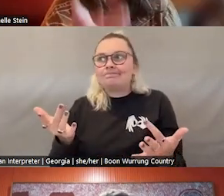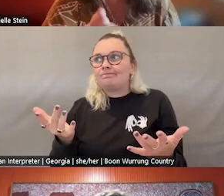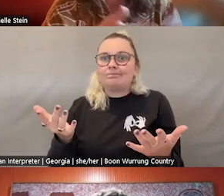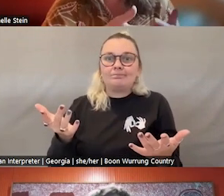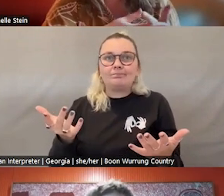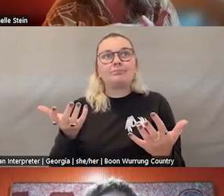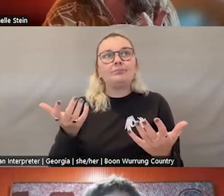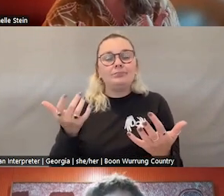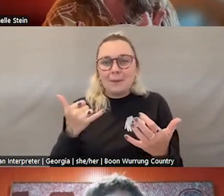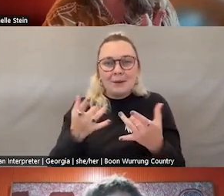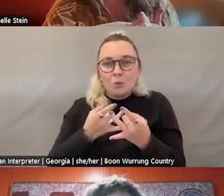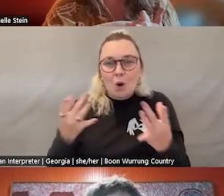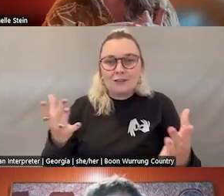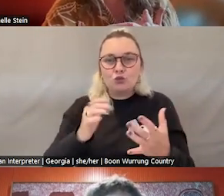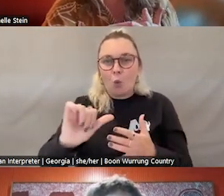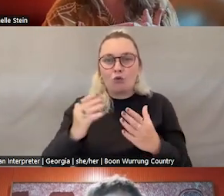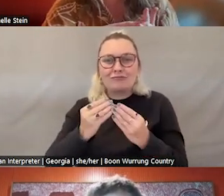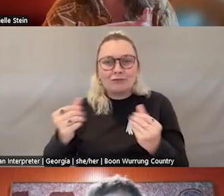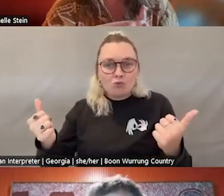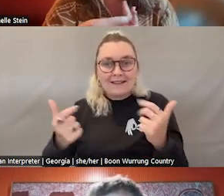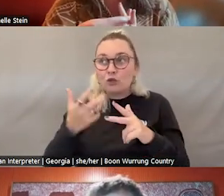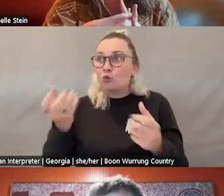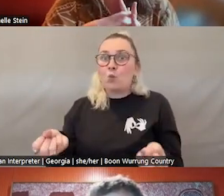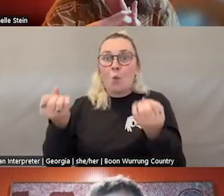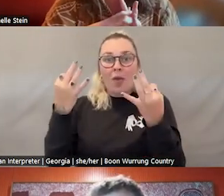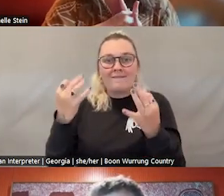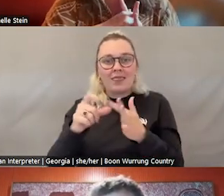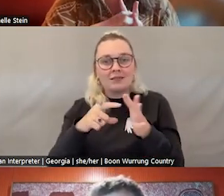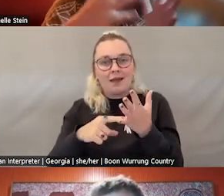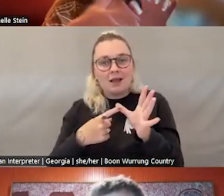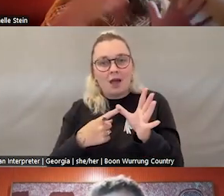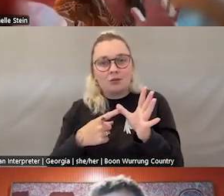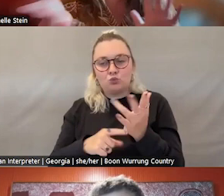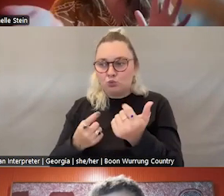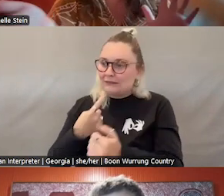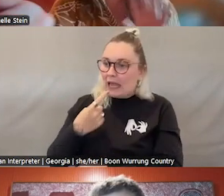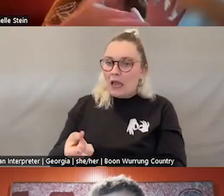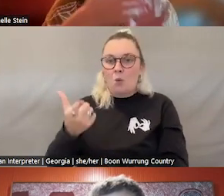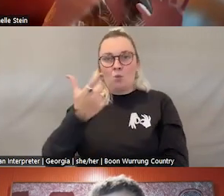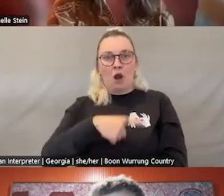a waste of your organisational resources if you don't have that data to say why you need